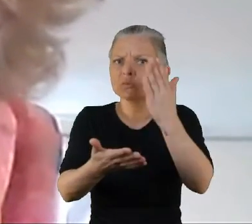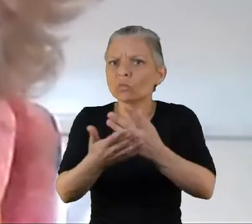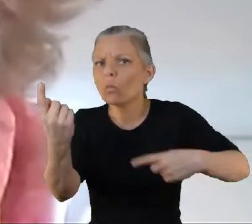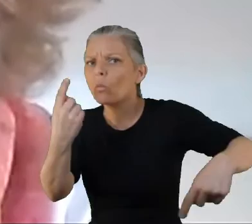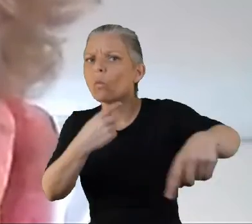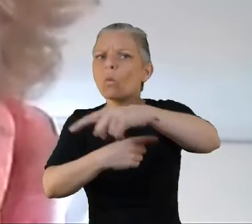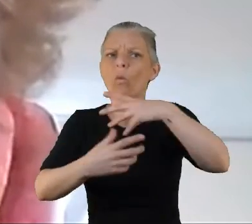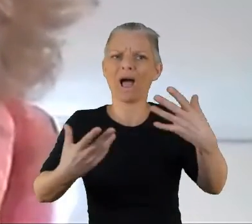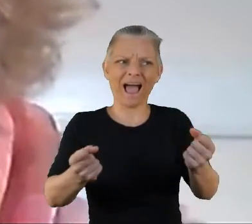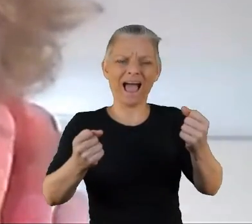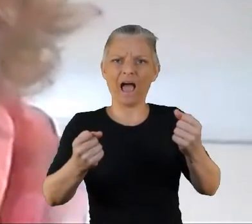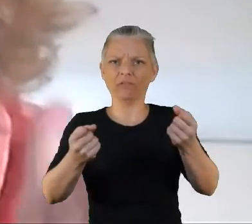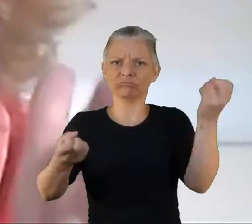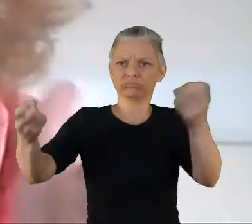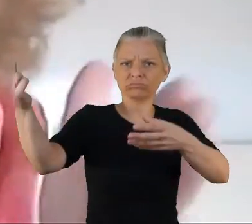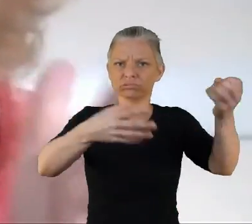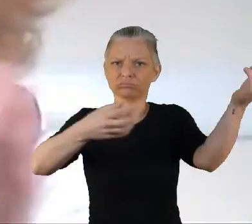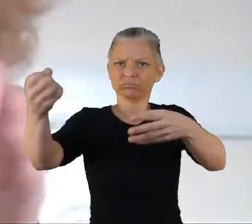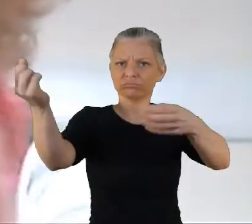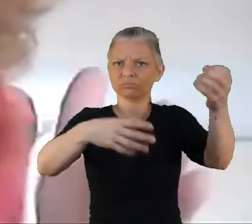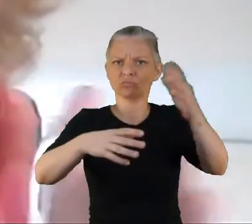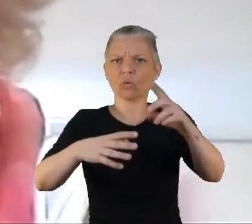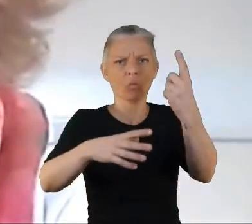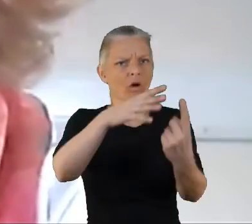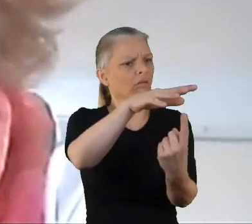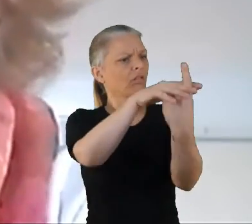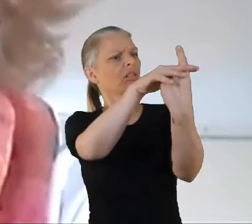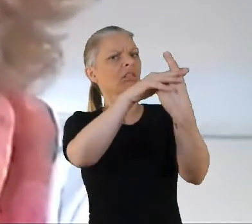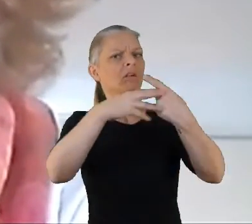have a contribution. And making sure everyone in that space is evened out so that there’s not